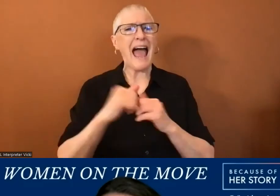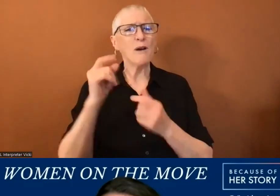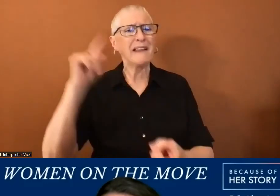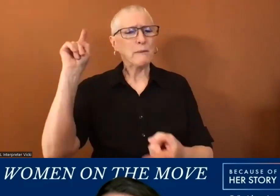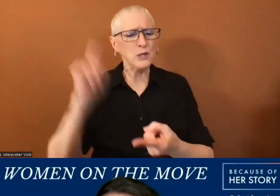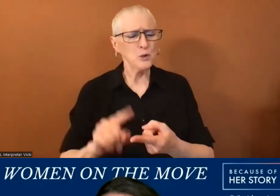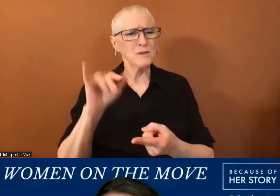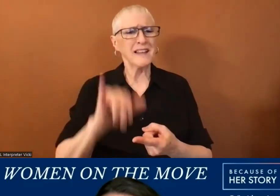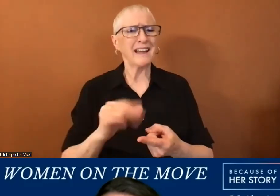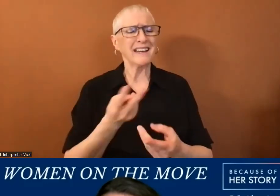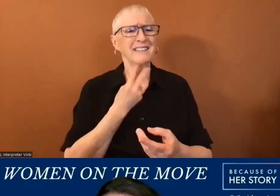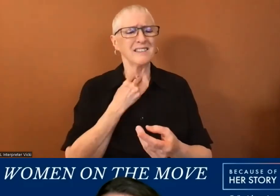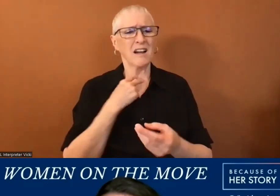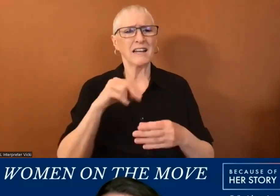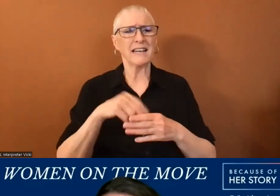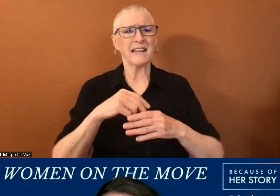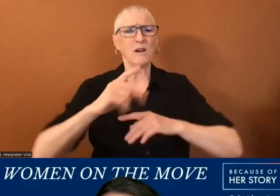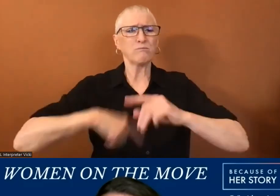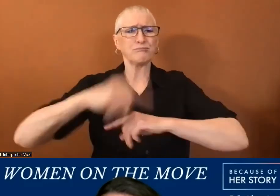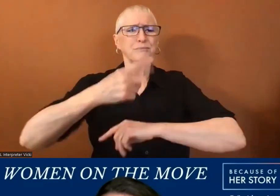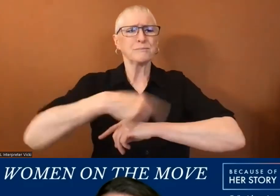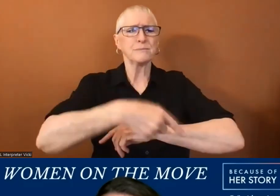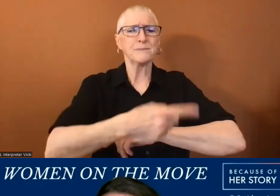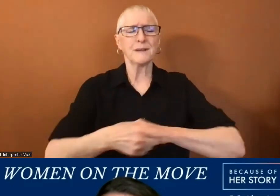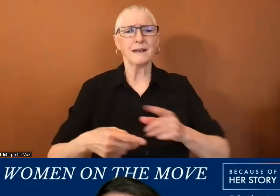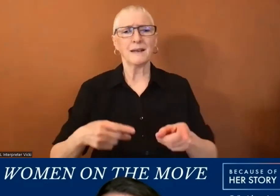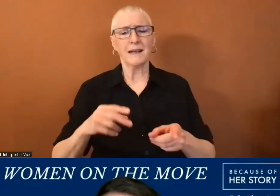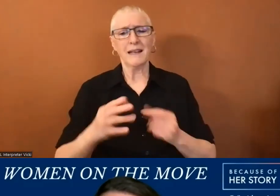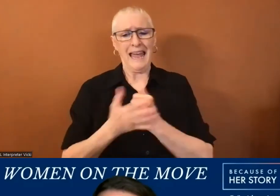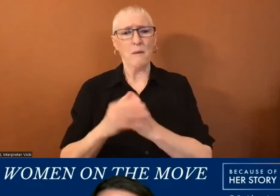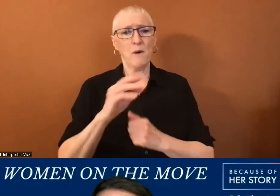things that they could do every day that might help out the whales and even river herring?